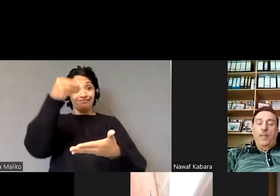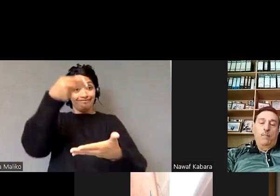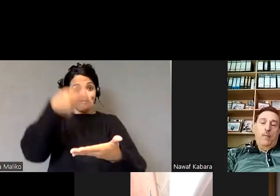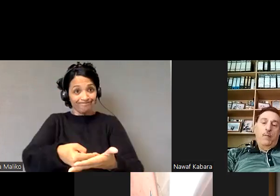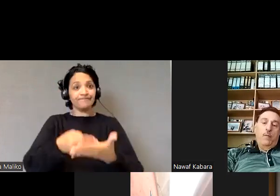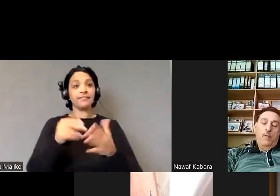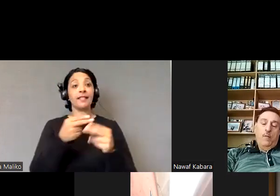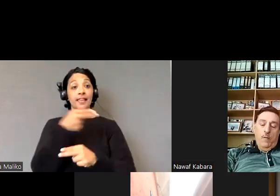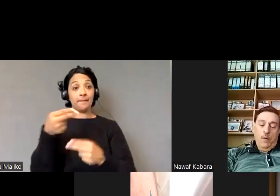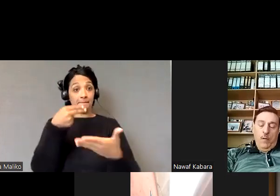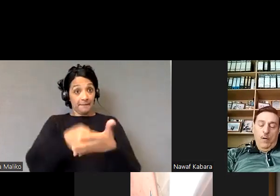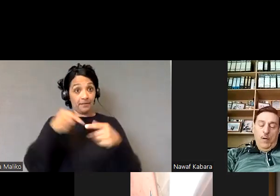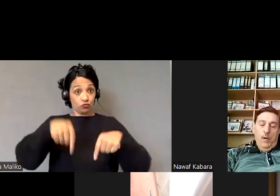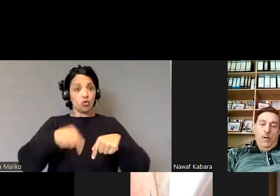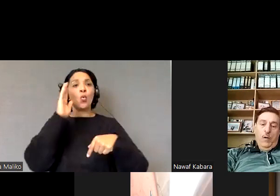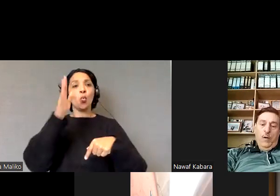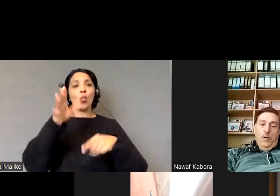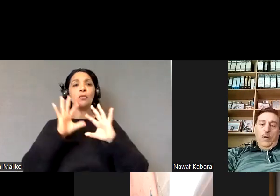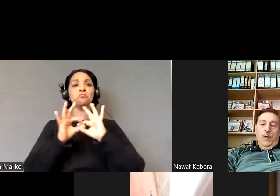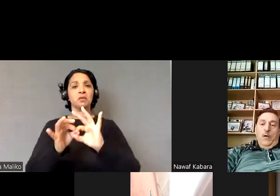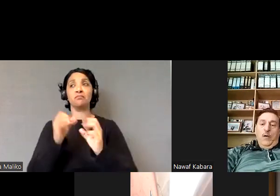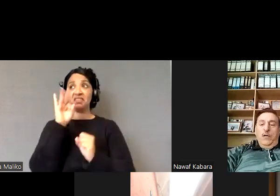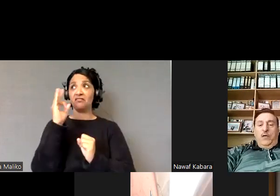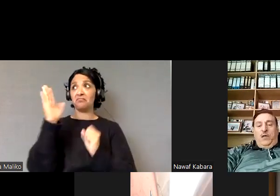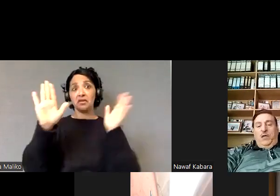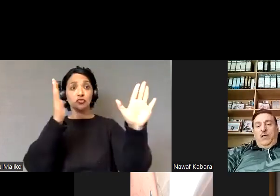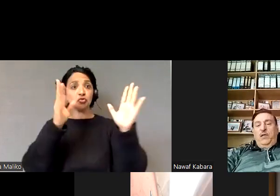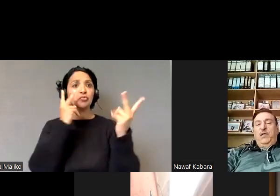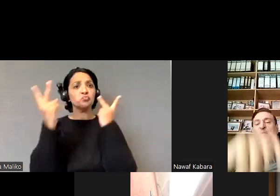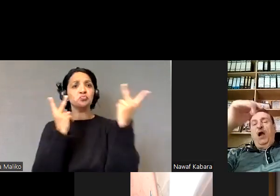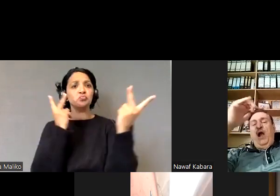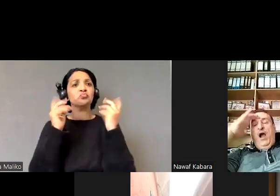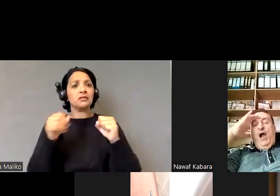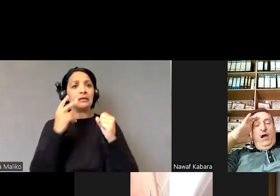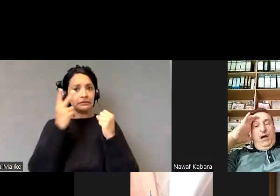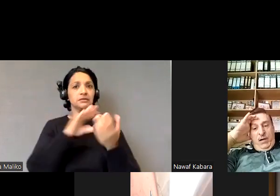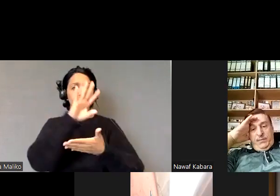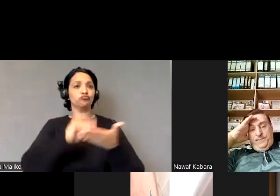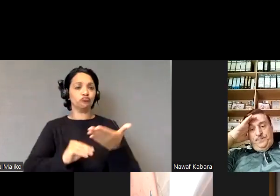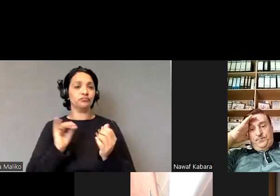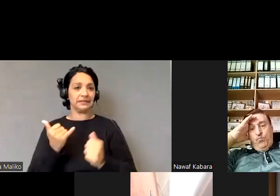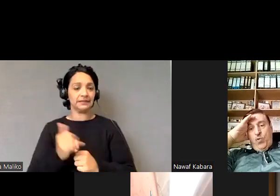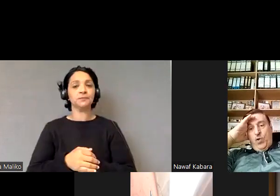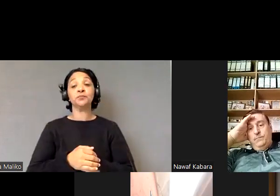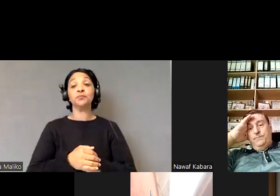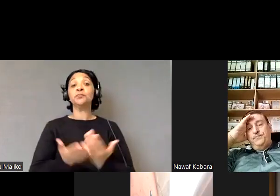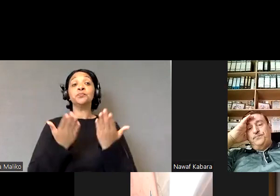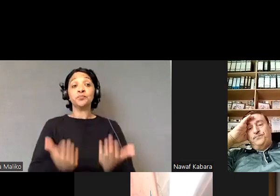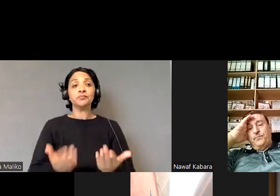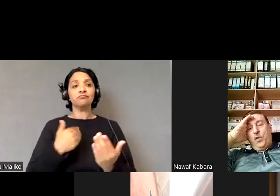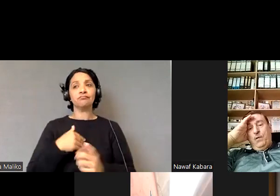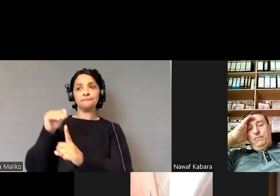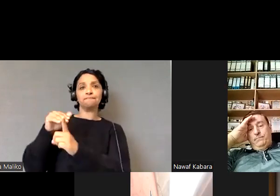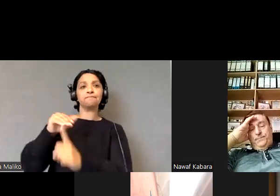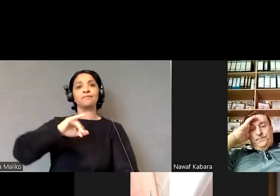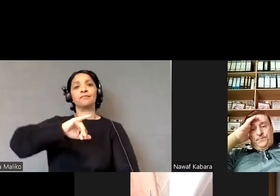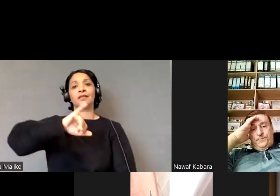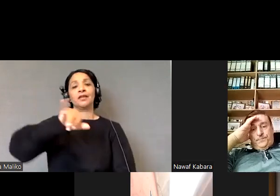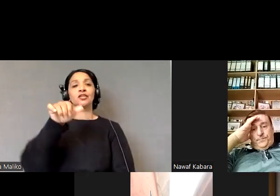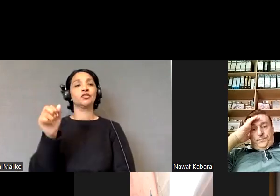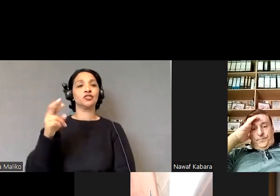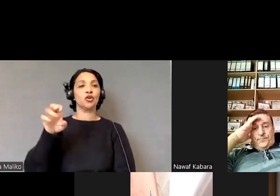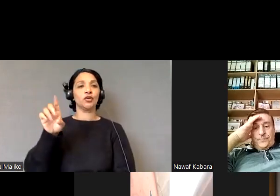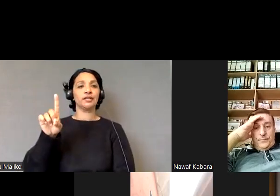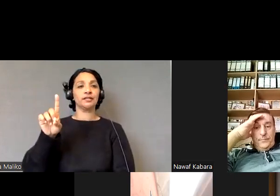to receive, so for now I'll ask my colleague Jarrod Clyne next to me, who is the Head of